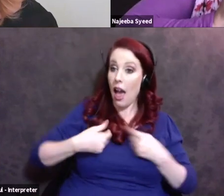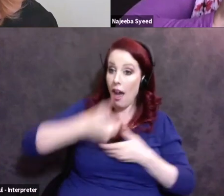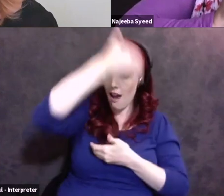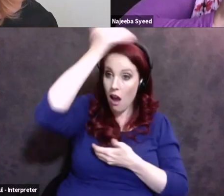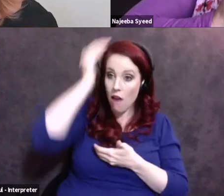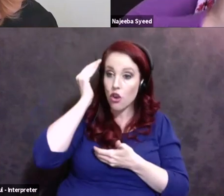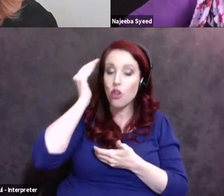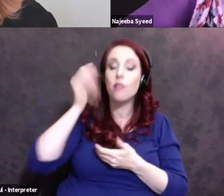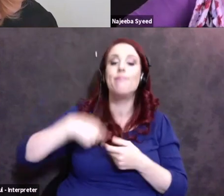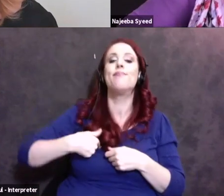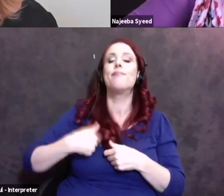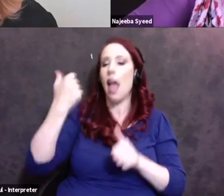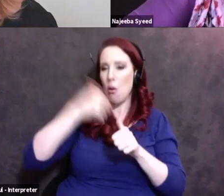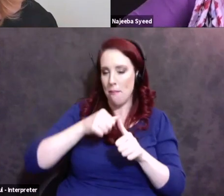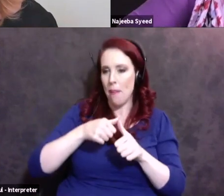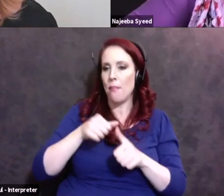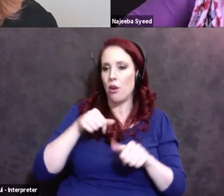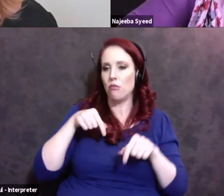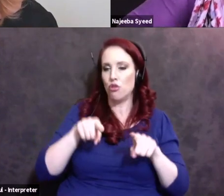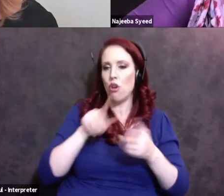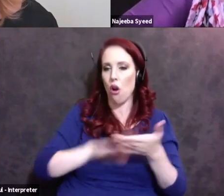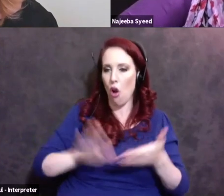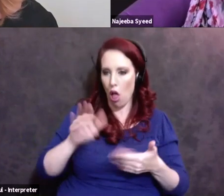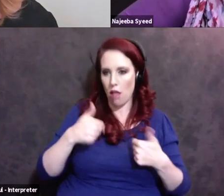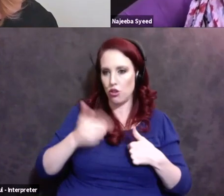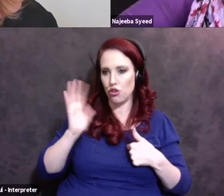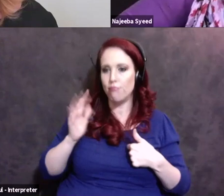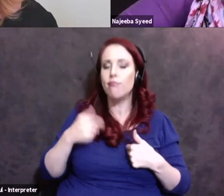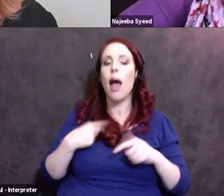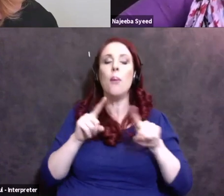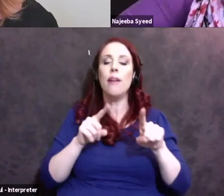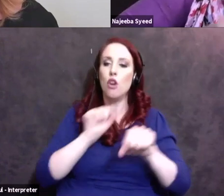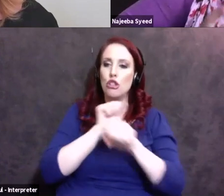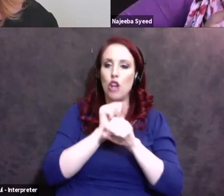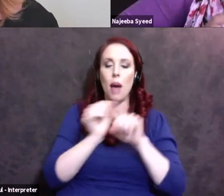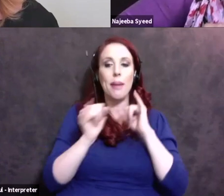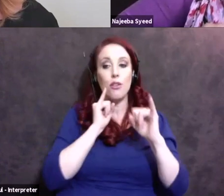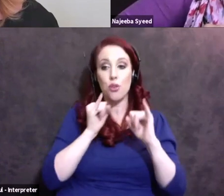at a local health food store and went in and got the job.